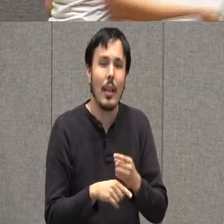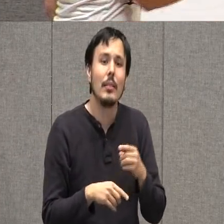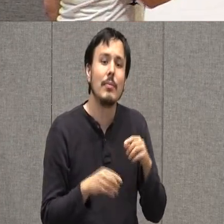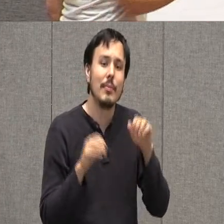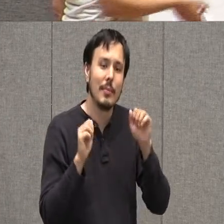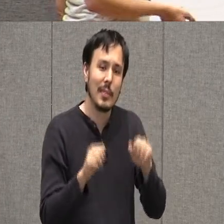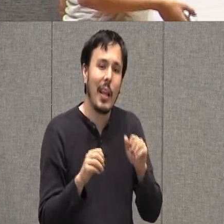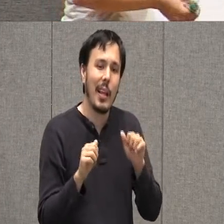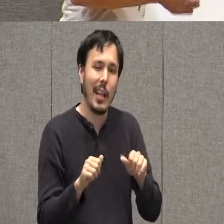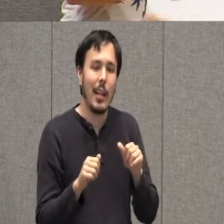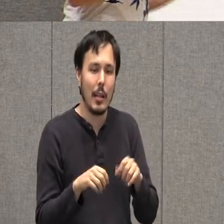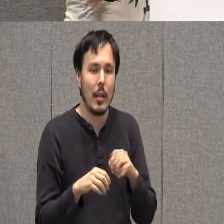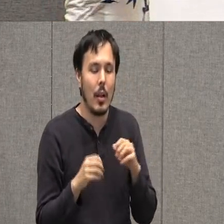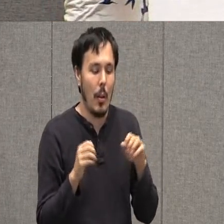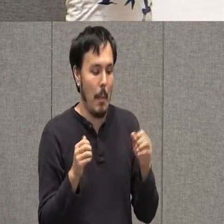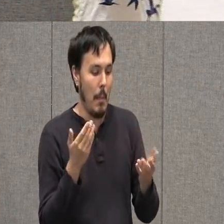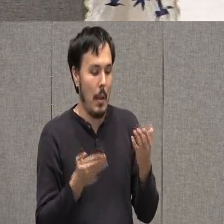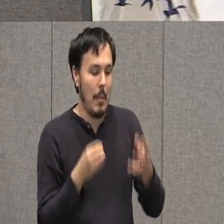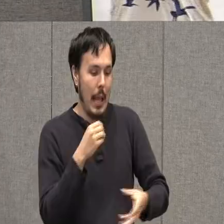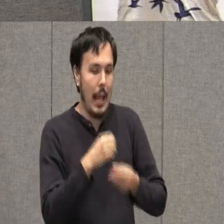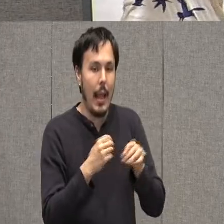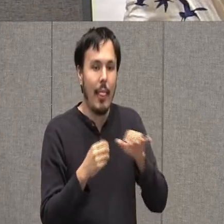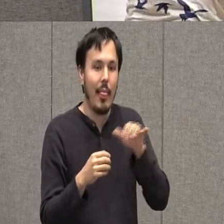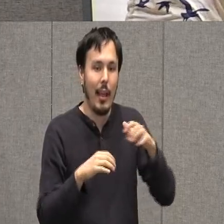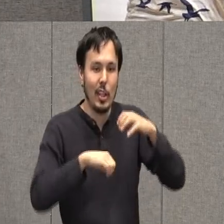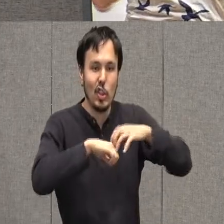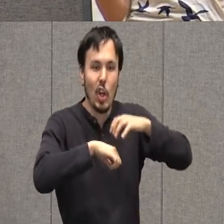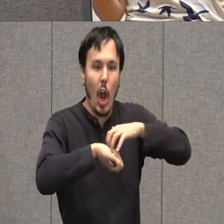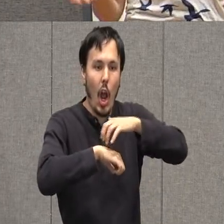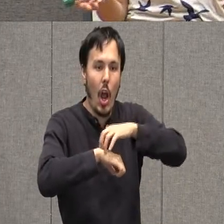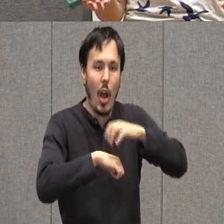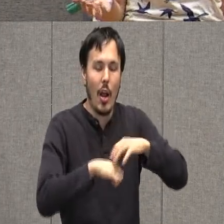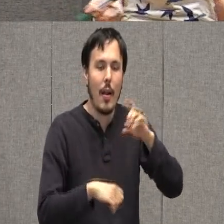Yeah. Great, Ms. Ley. [Ley] Thank you. And it kind of comes out around your head.